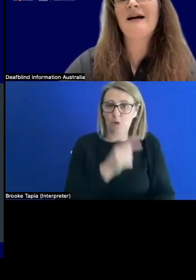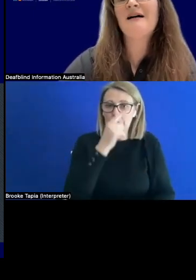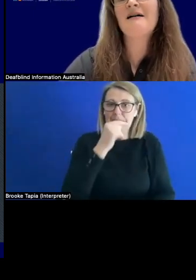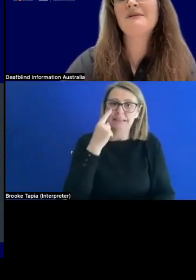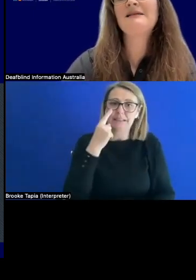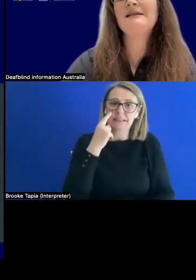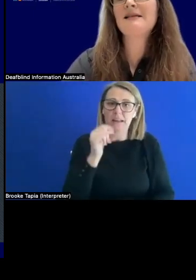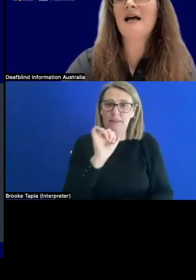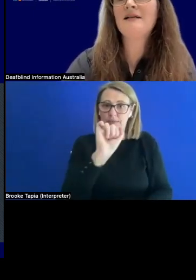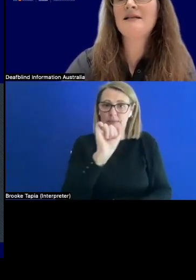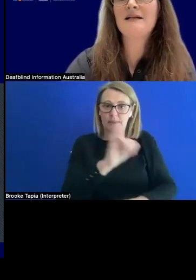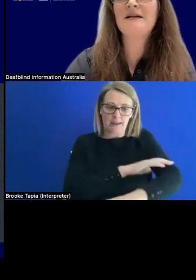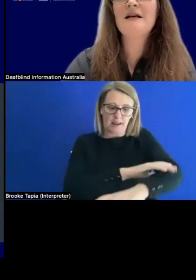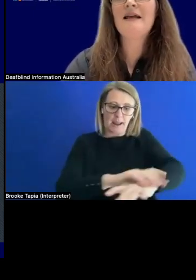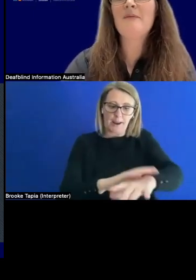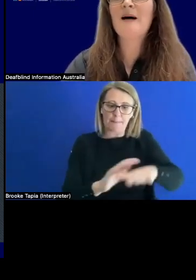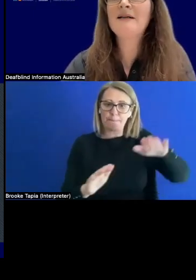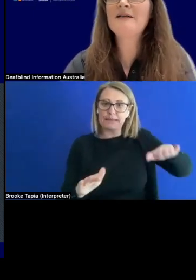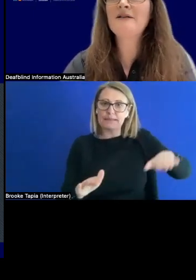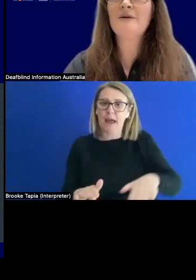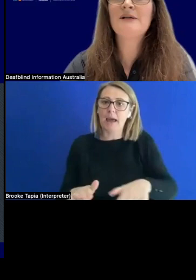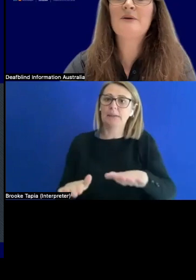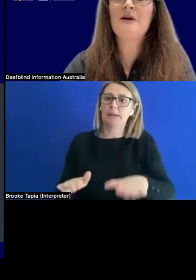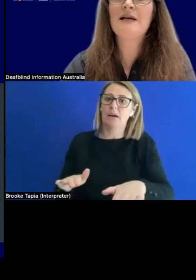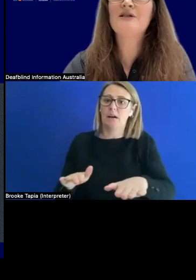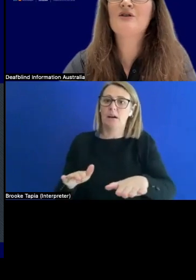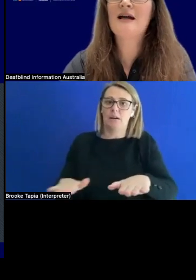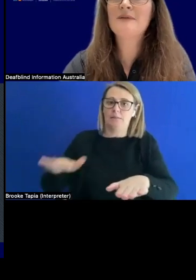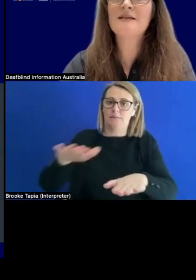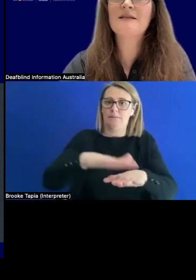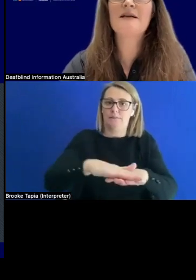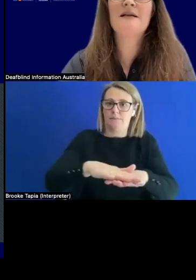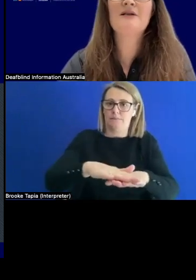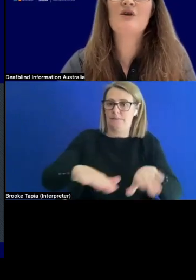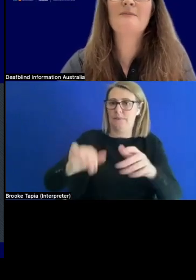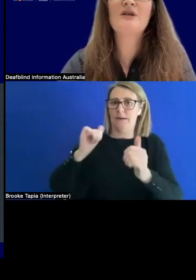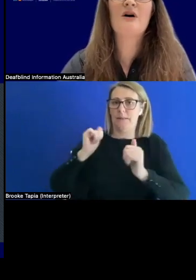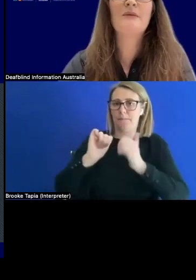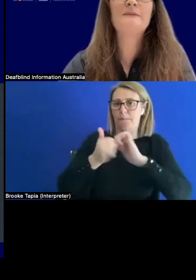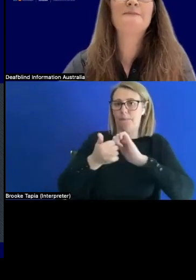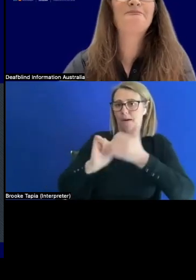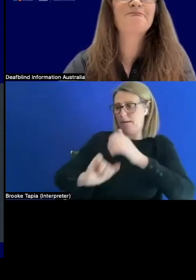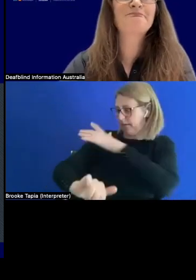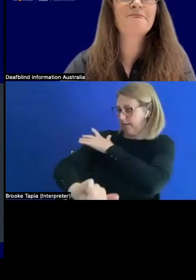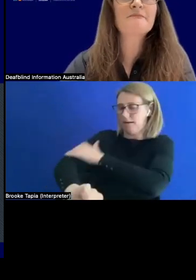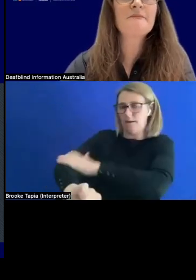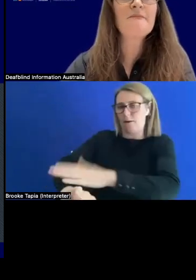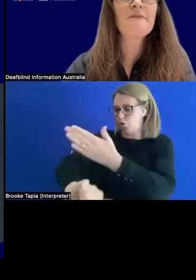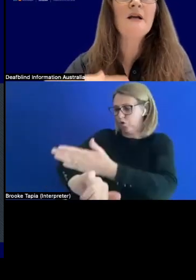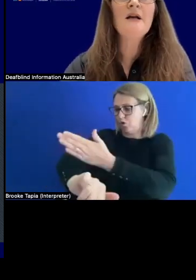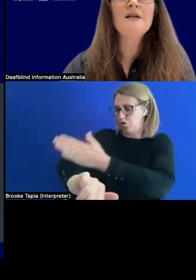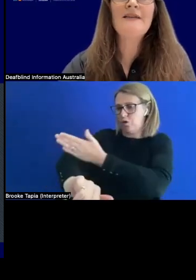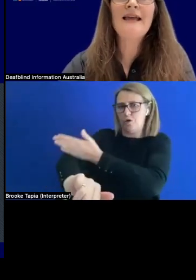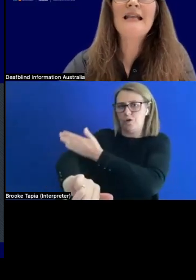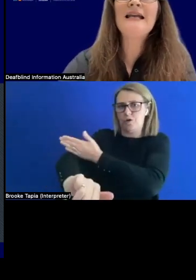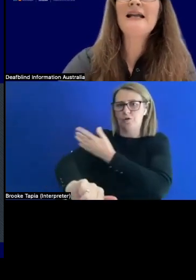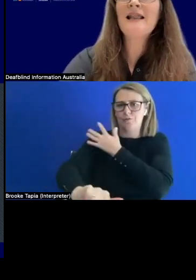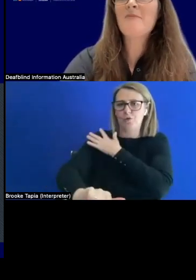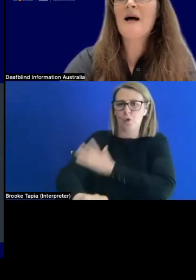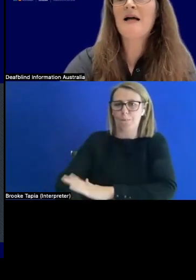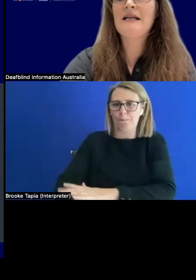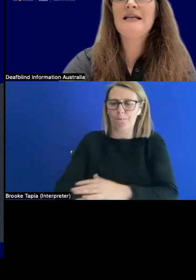their arm sits under their partner who is wearing a striped top. So, they’re leading their partner